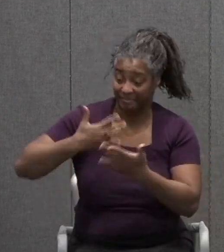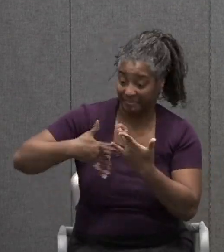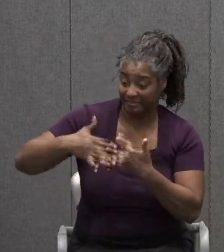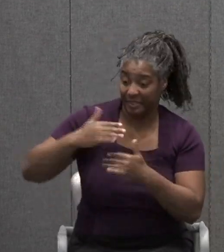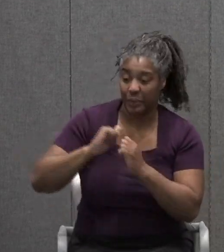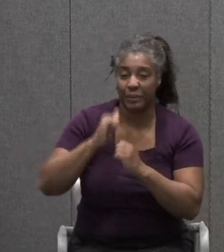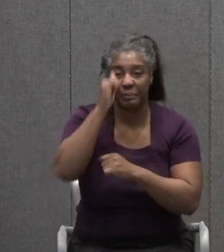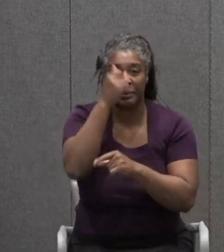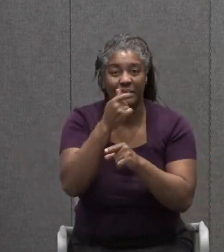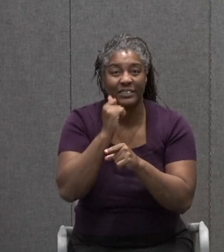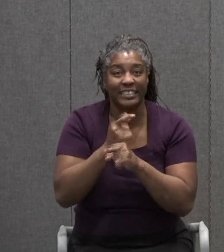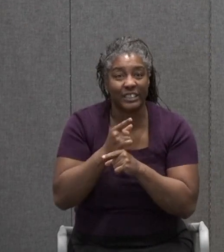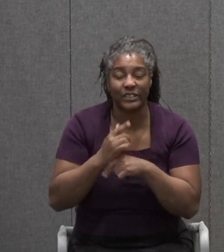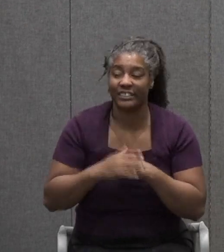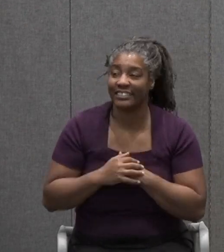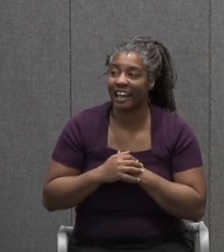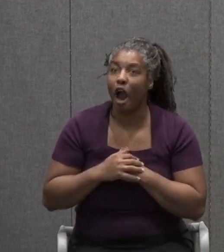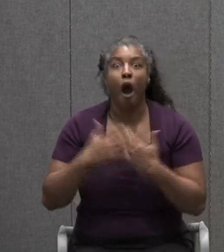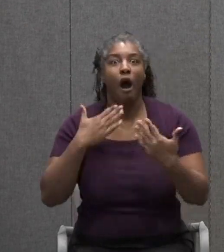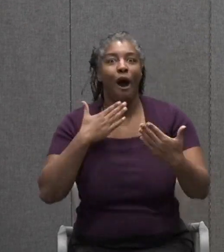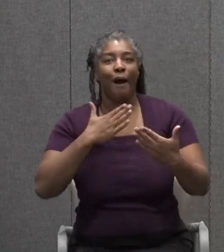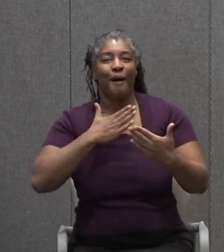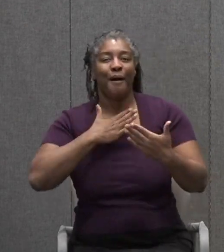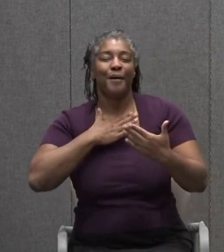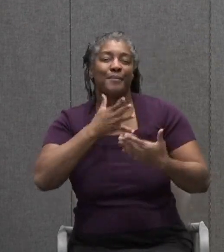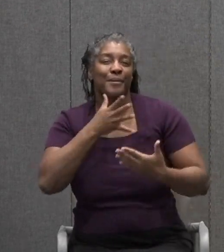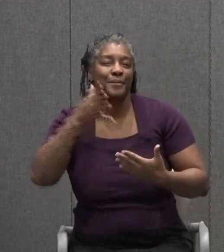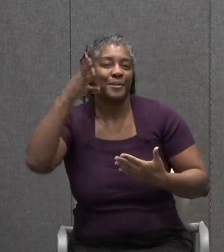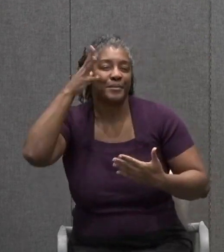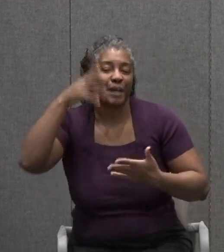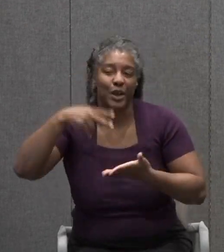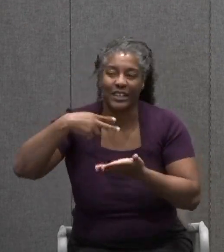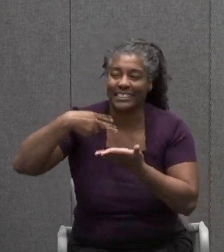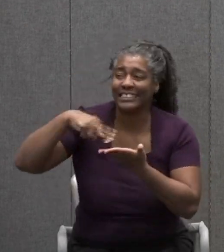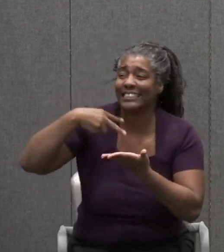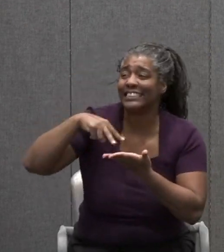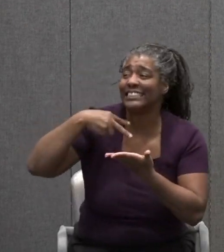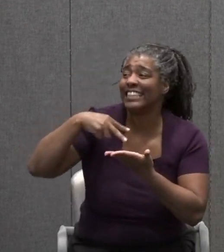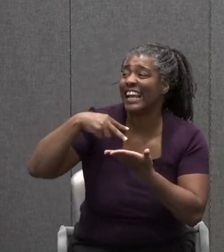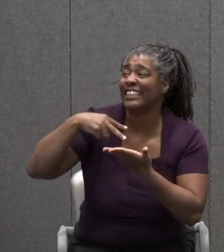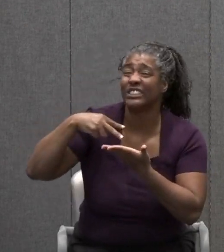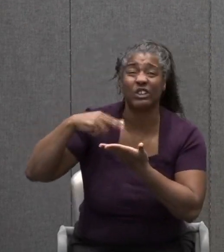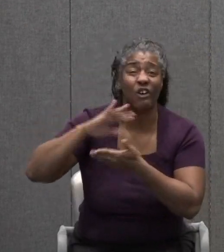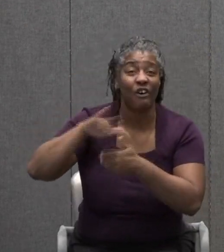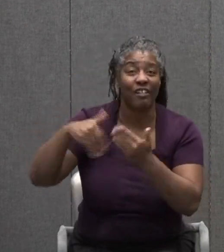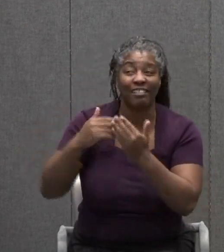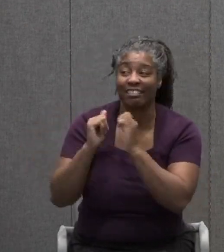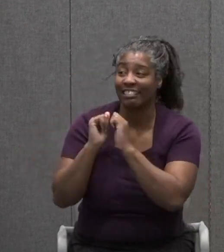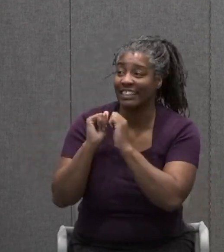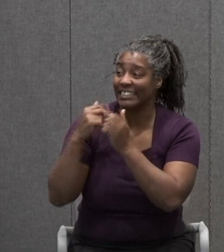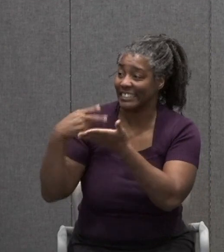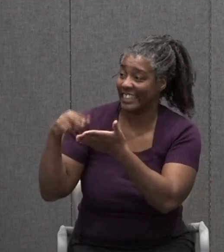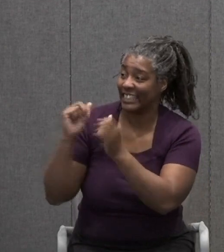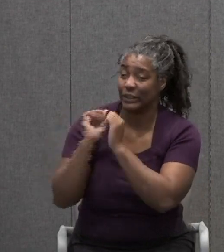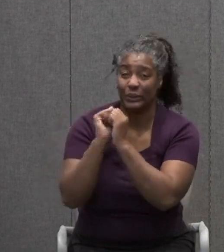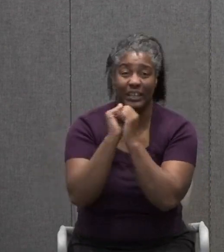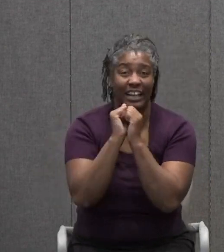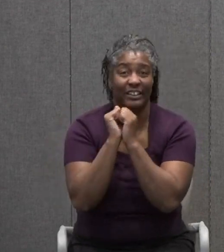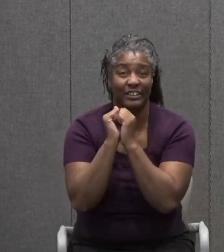And it was awesome, wow. Or maybe you're grateful that your dog did downward dog with you and was fabulous.